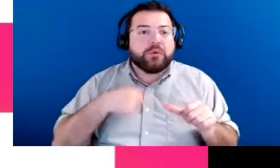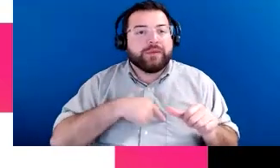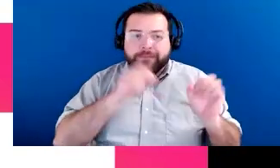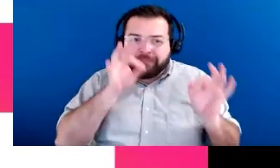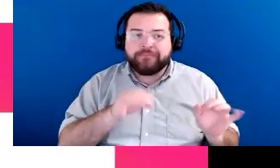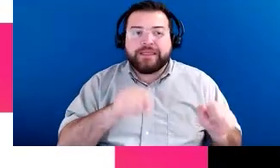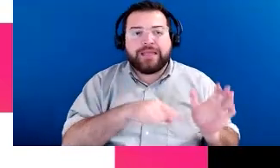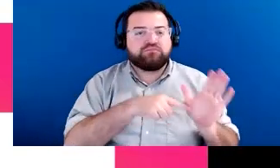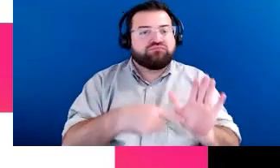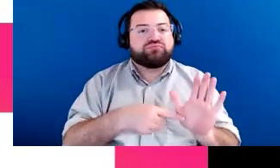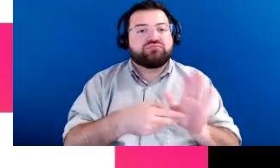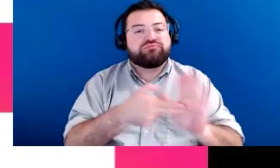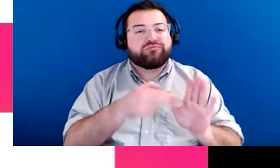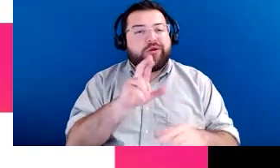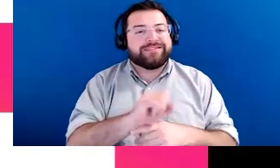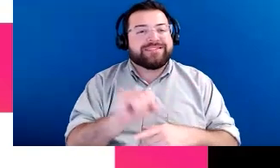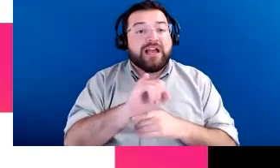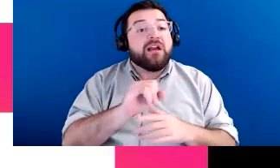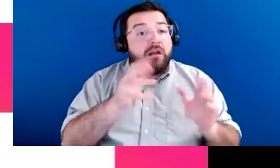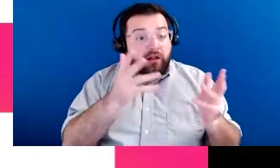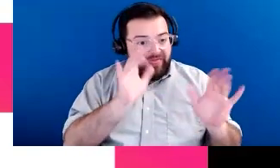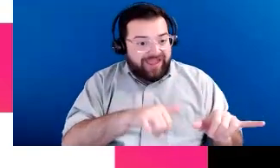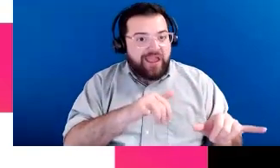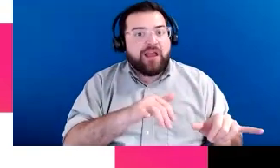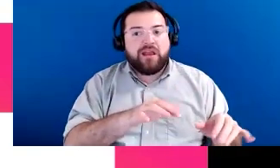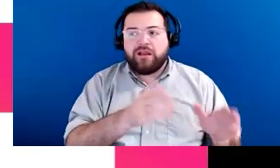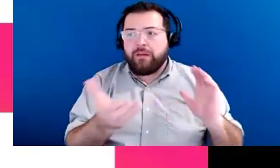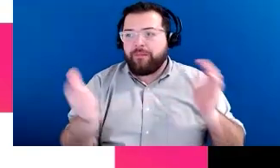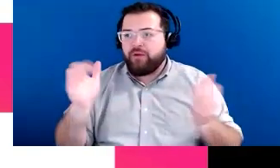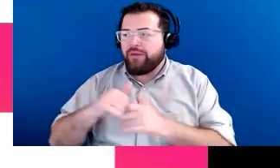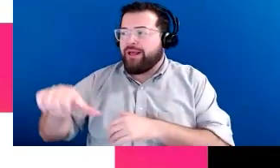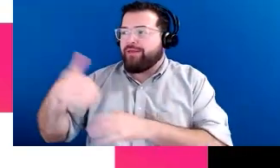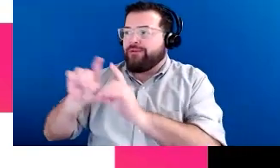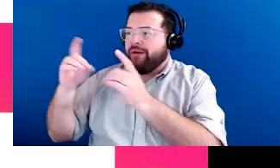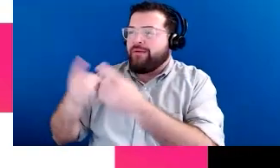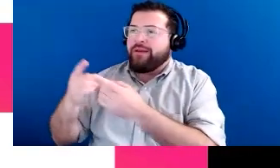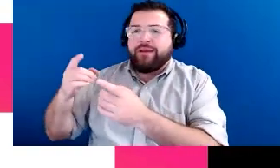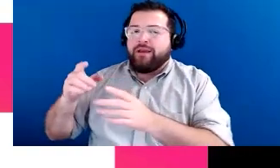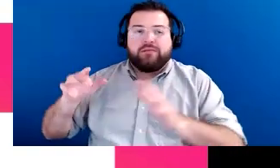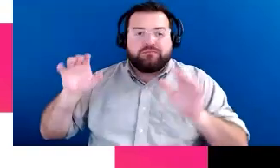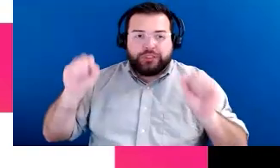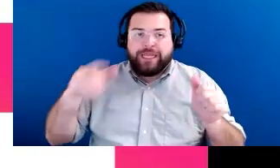which may look a little bit different than, you know, what is recommended or what is suggested generally.